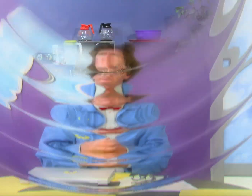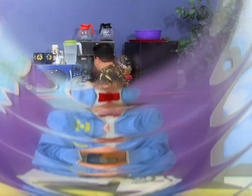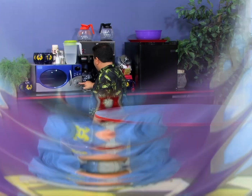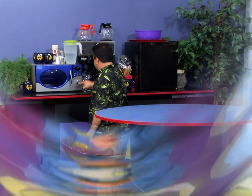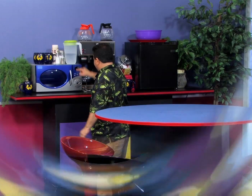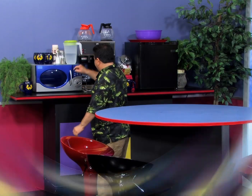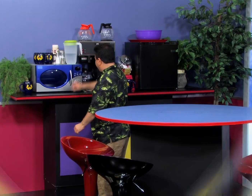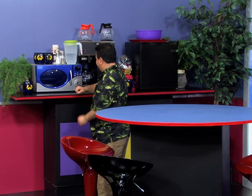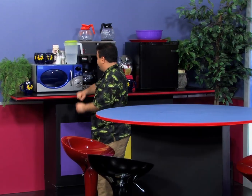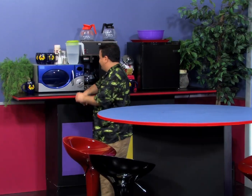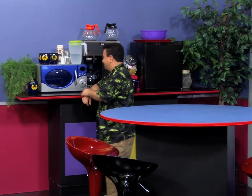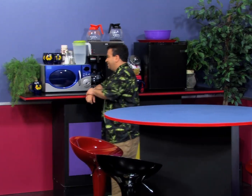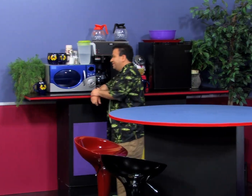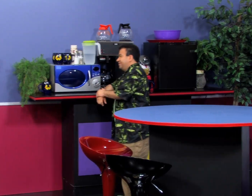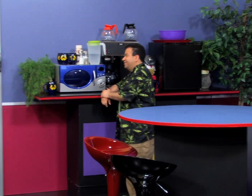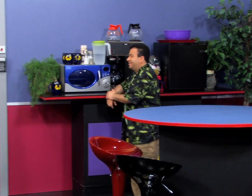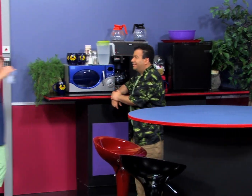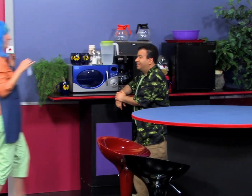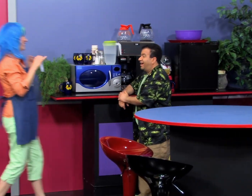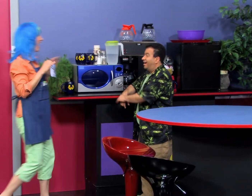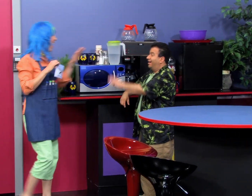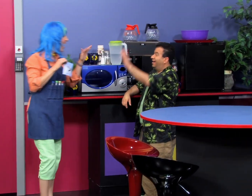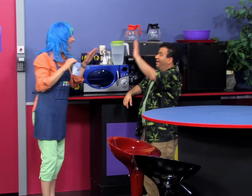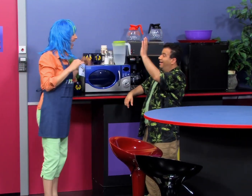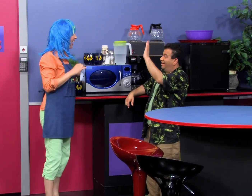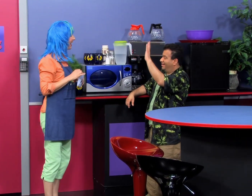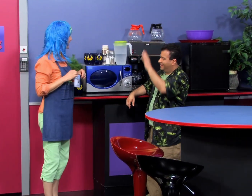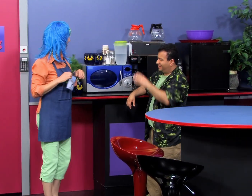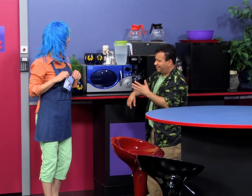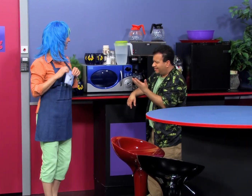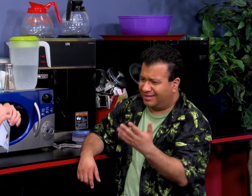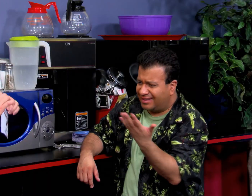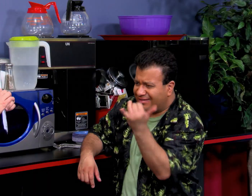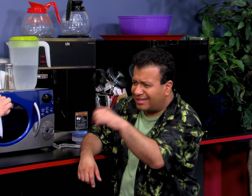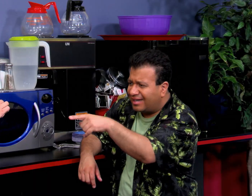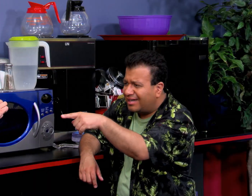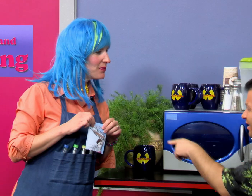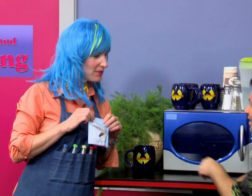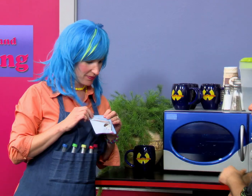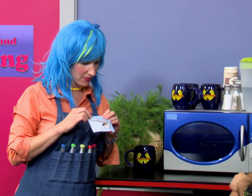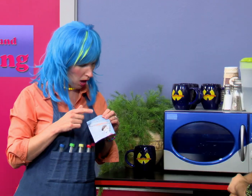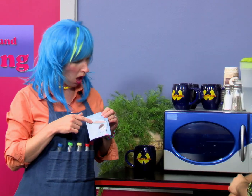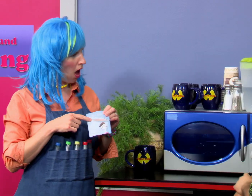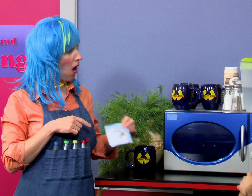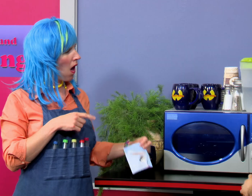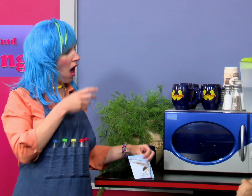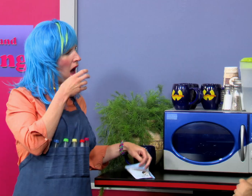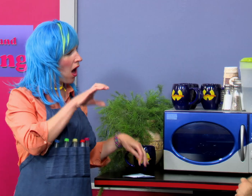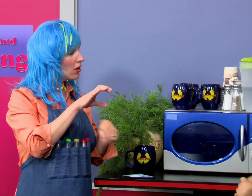[HARP] HEY, MIGUEL. HEY, PAULA. WHAT HAVE YOU GOT THERE?